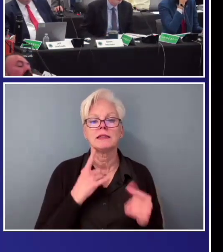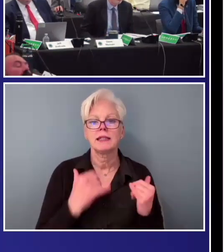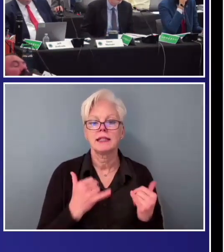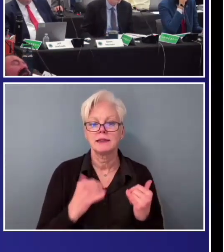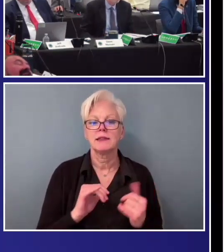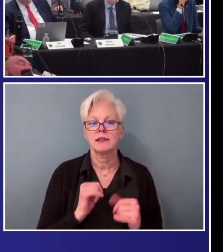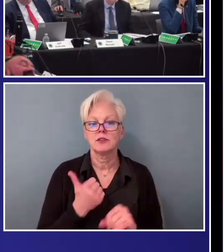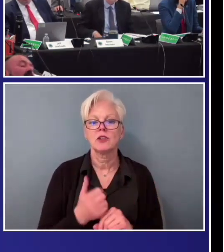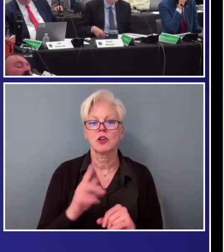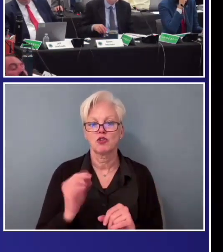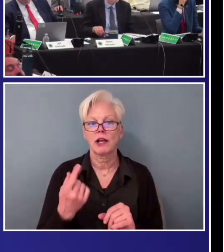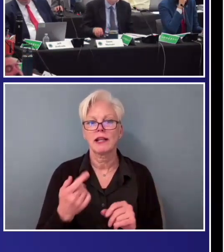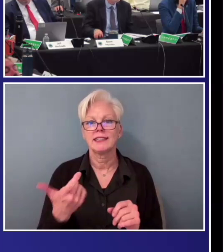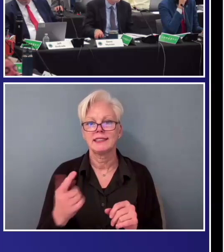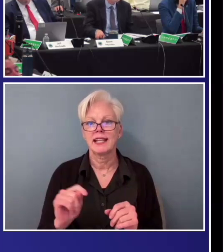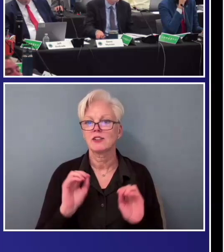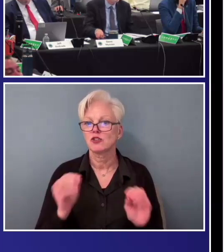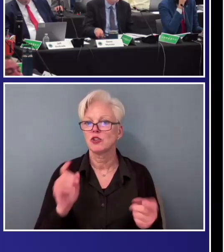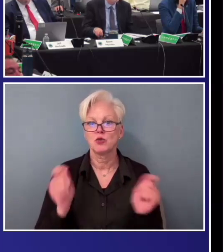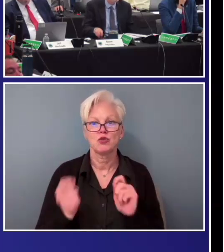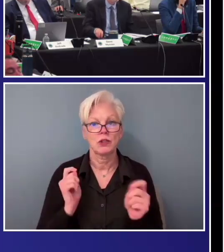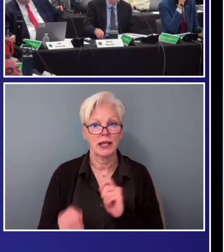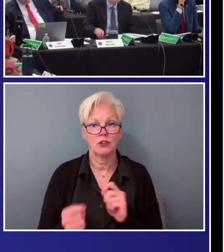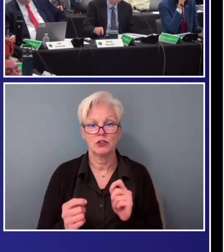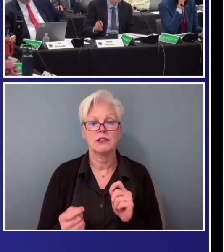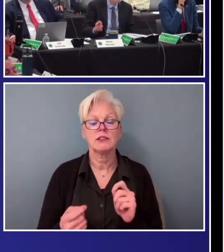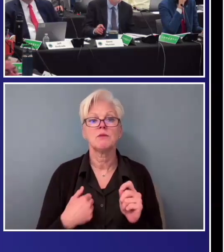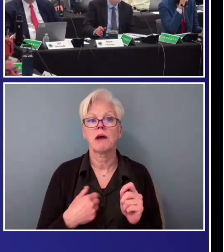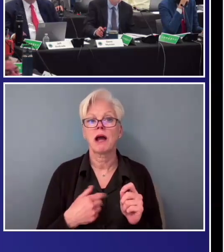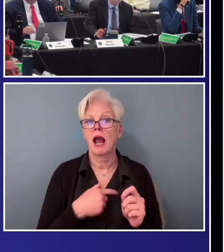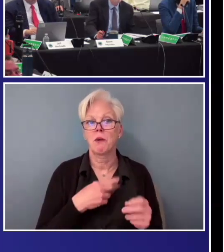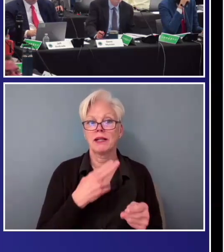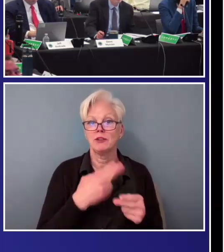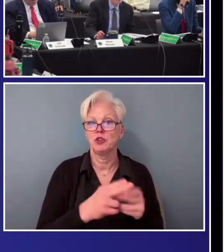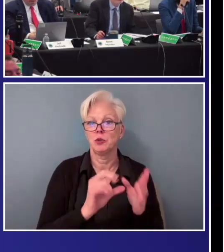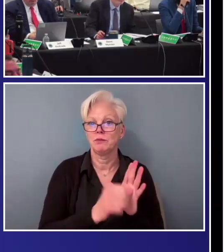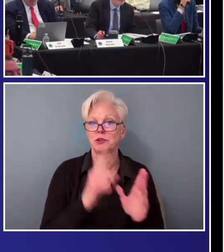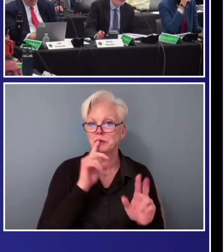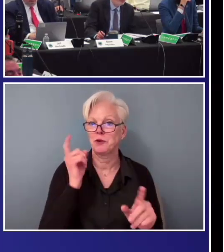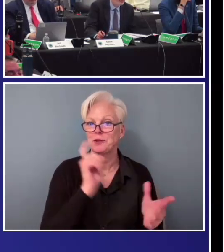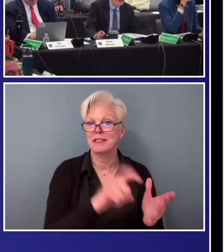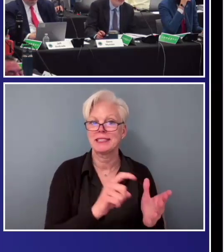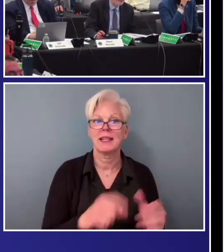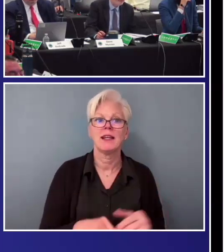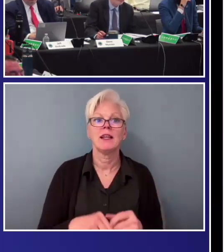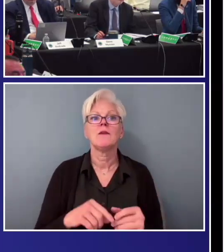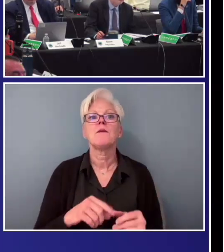no changes, but I just want to call it out so that you guys can see it. We define here an eligible non-GE program.